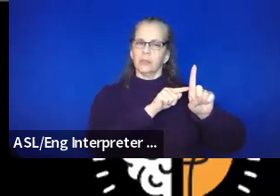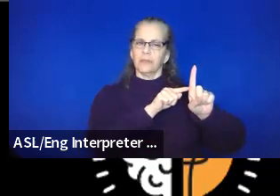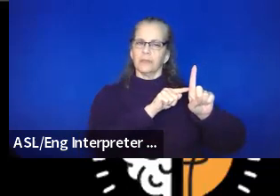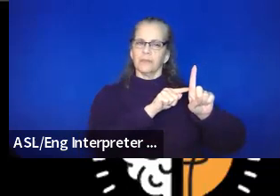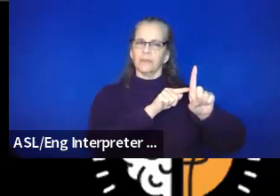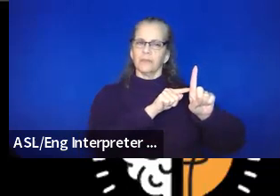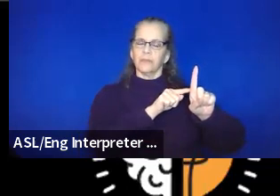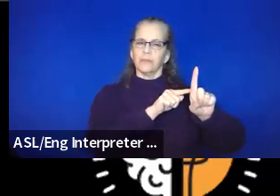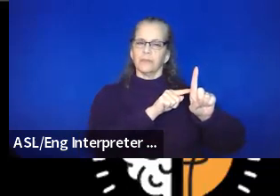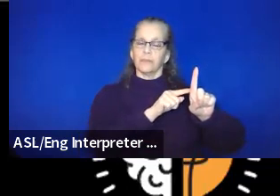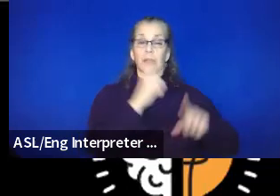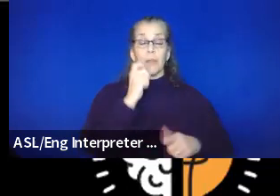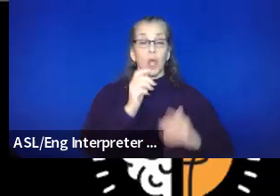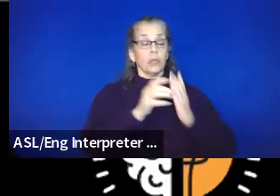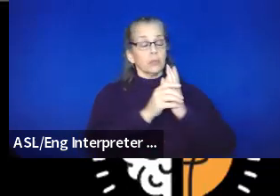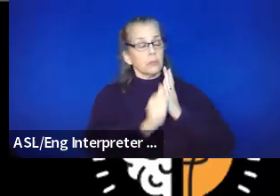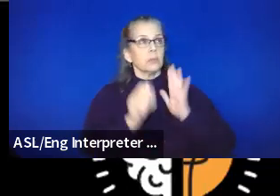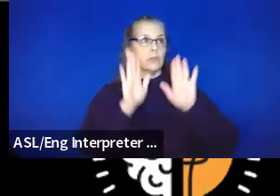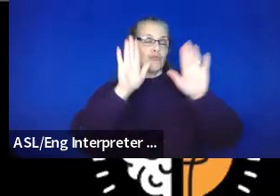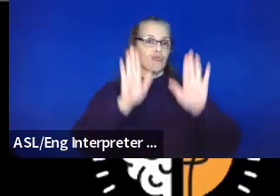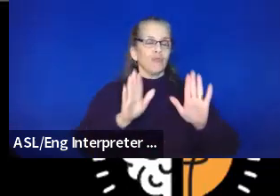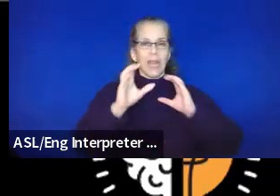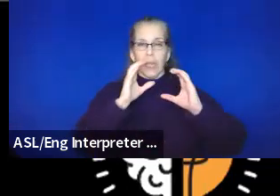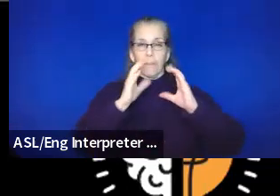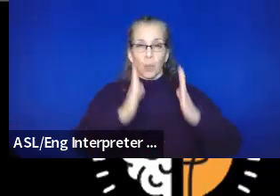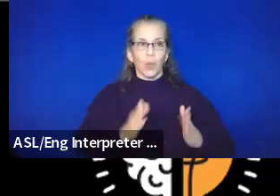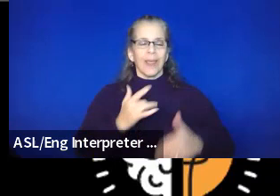I think excellent communicators have a good idea of what's going on in the background,